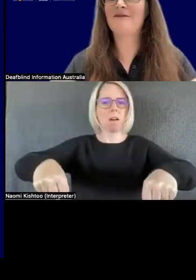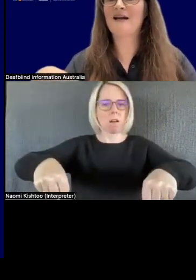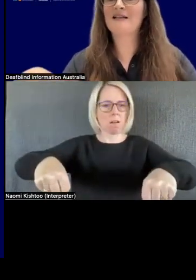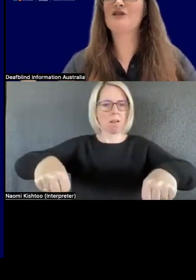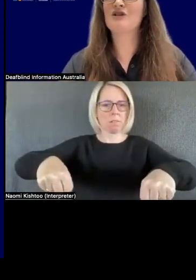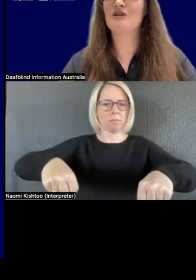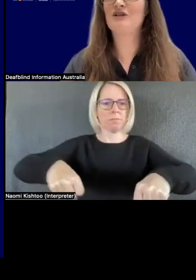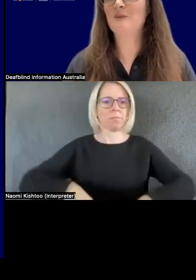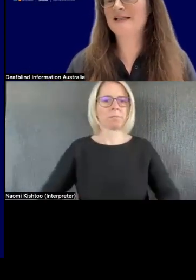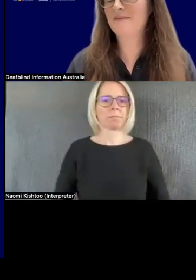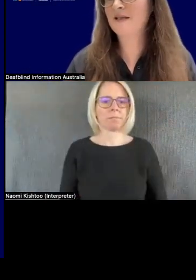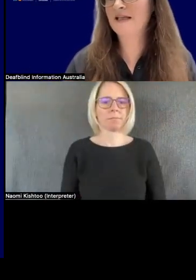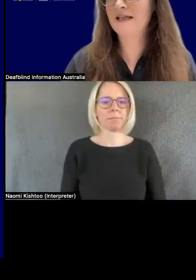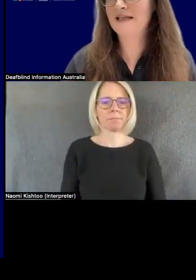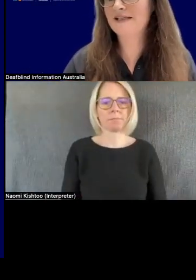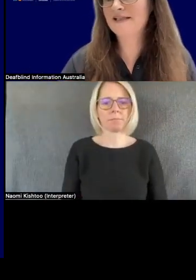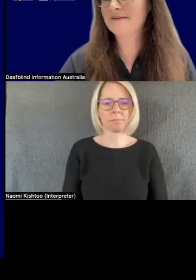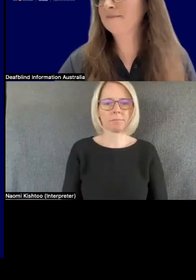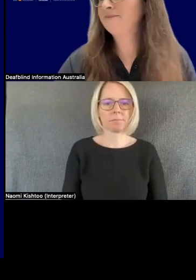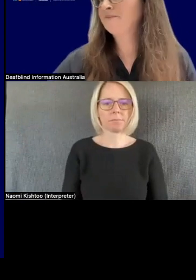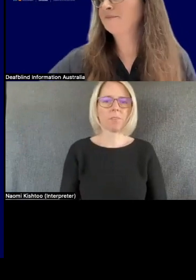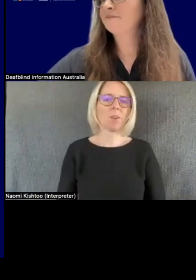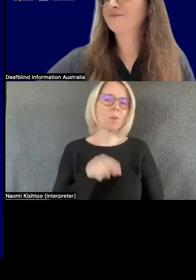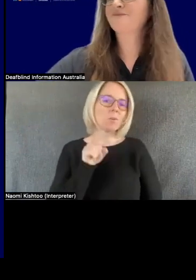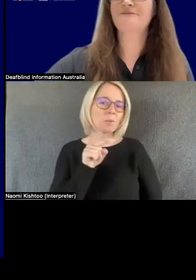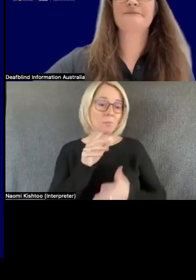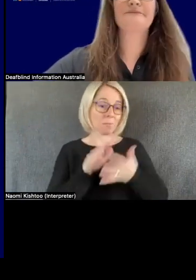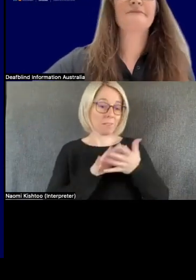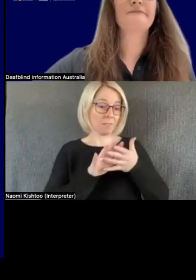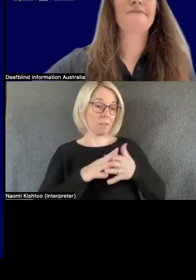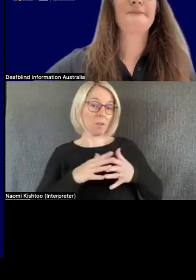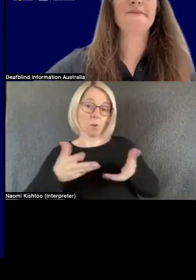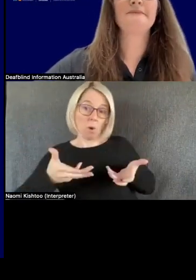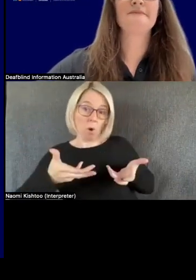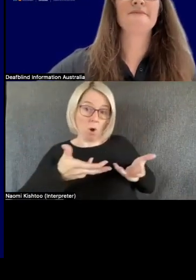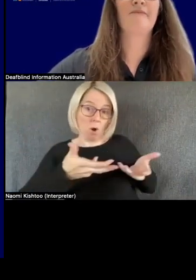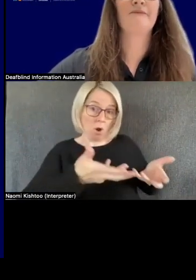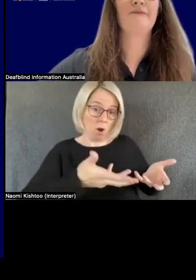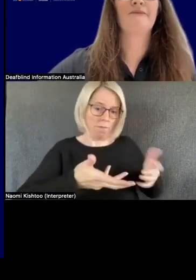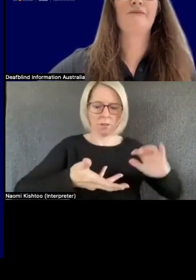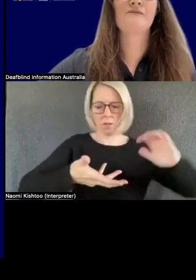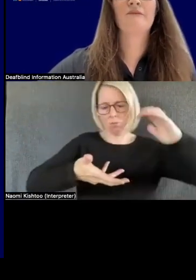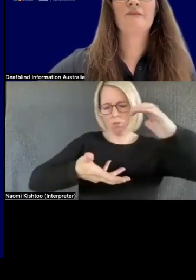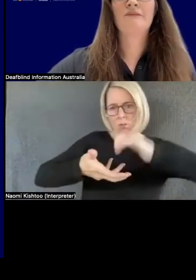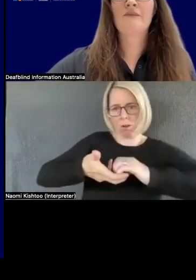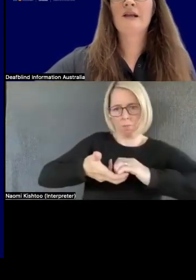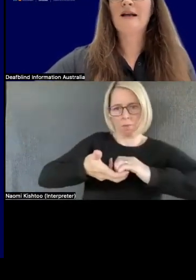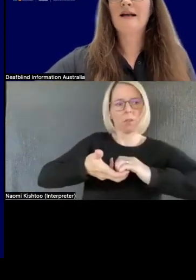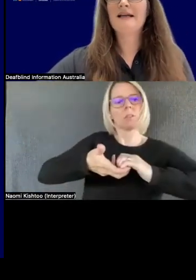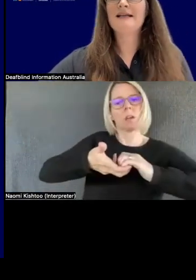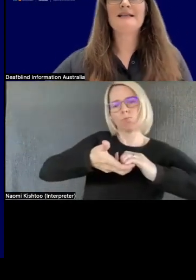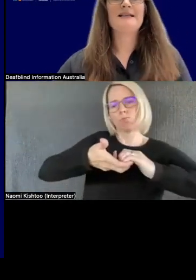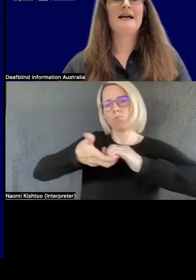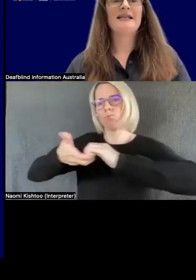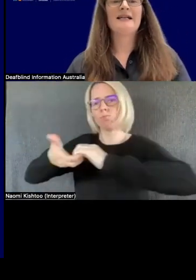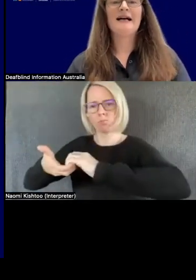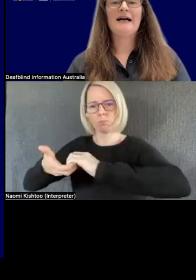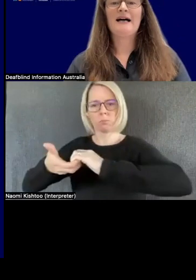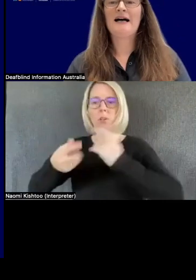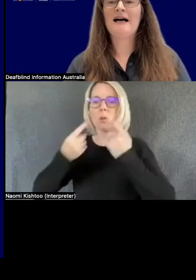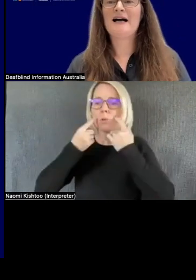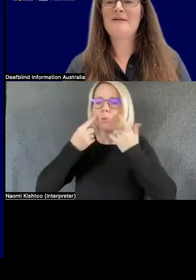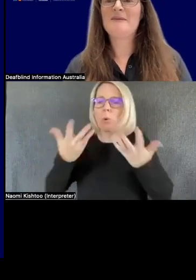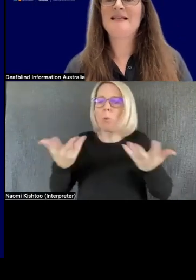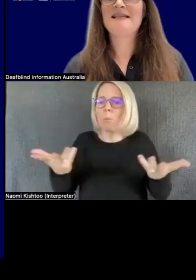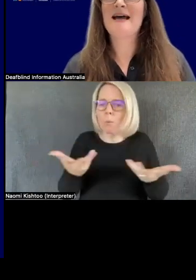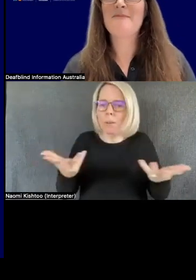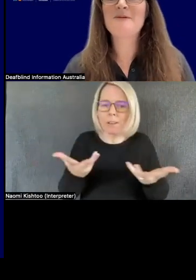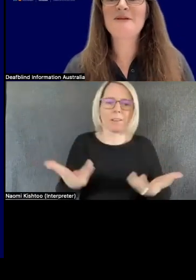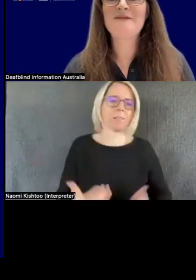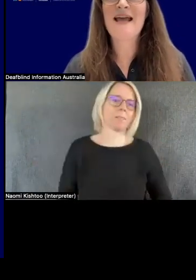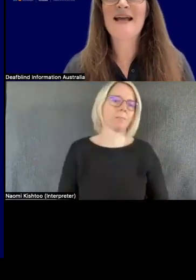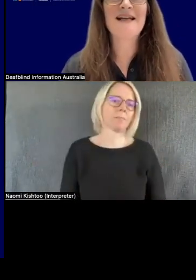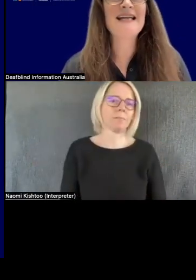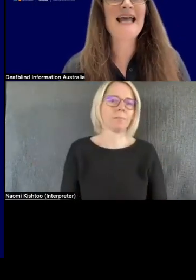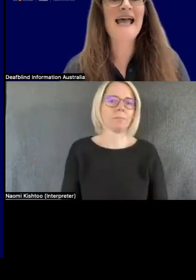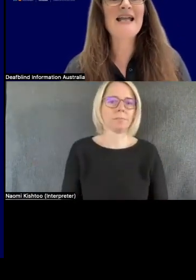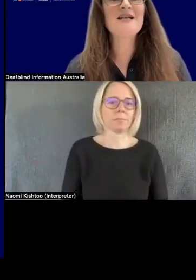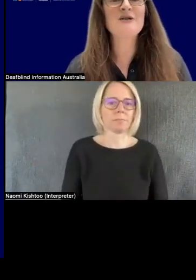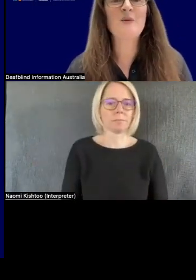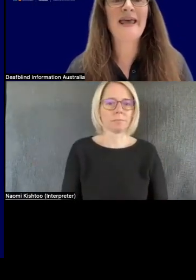have “I can show you where something is”. Here is another example of hand-under-hand